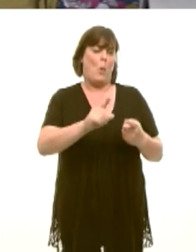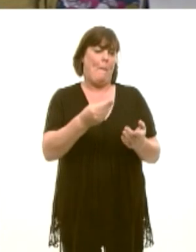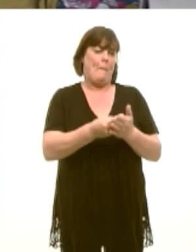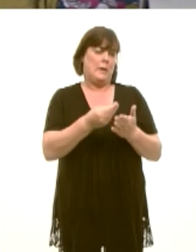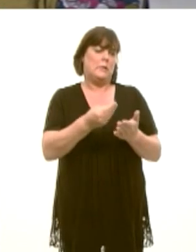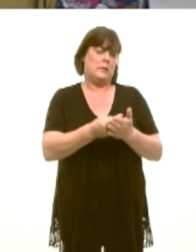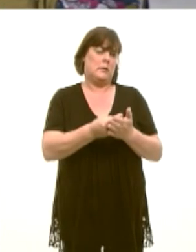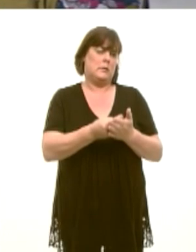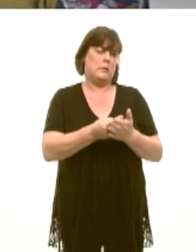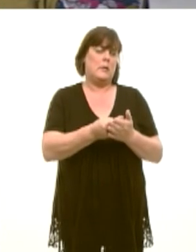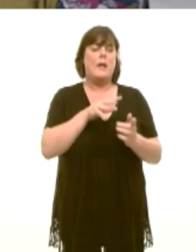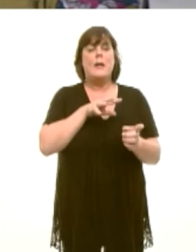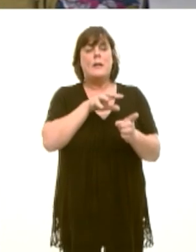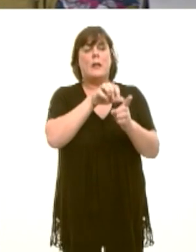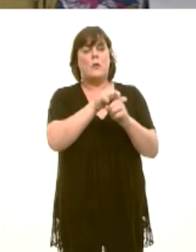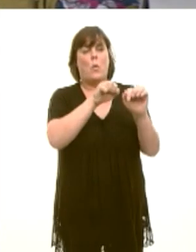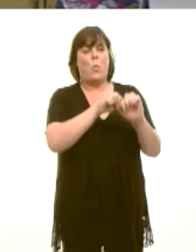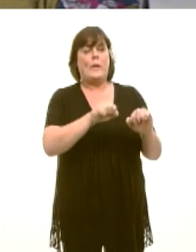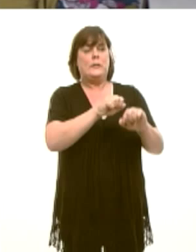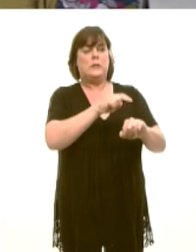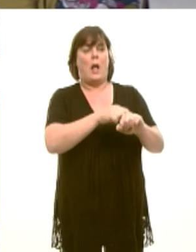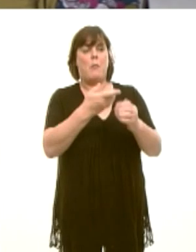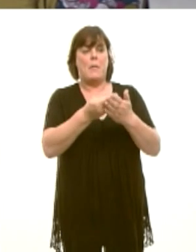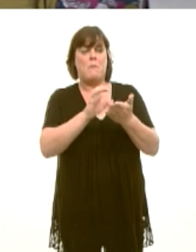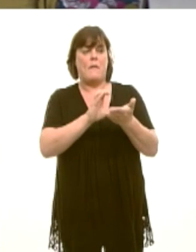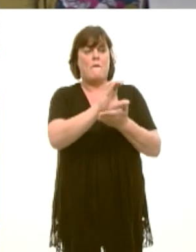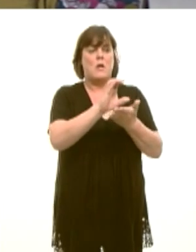down the diagnostic waiting times for allónot just for cancer, but for all diseases. That